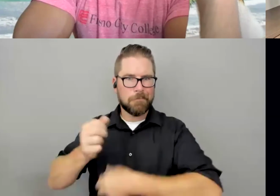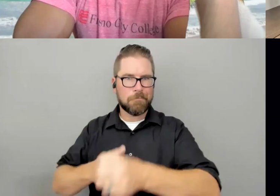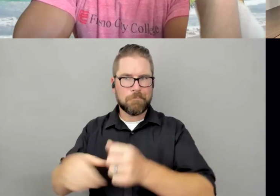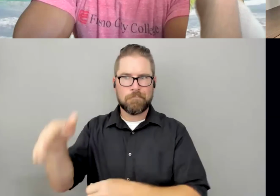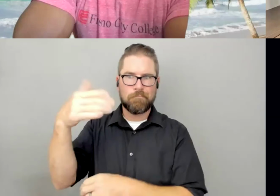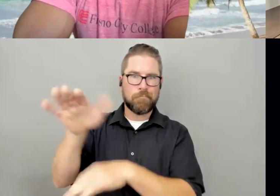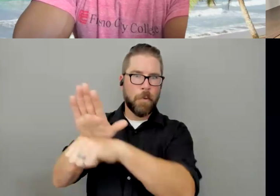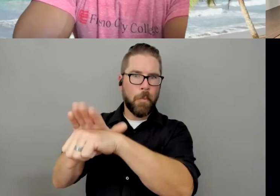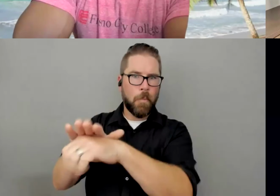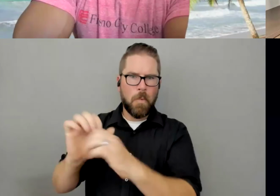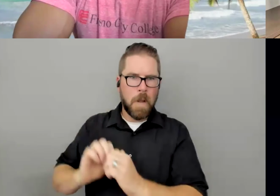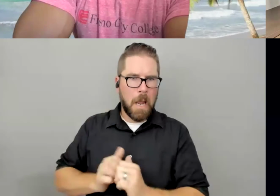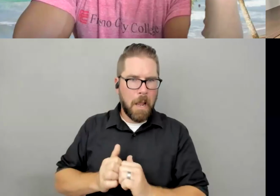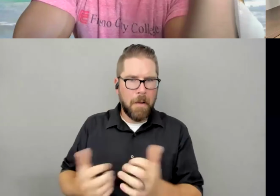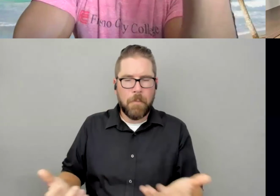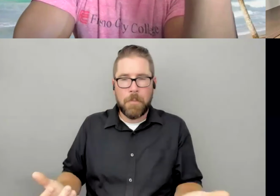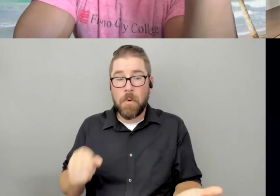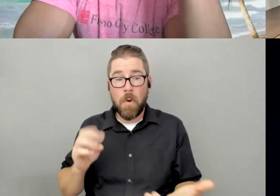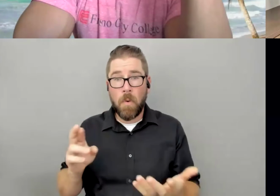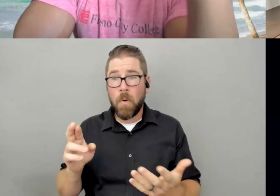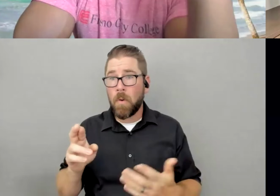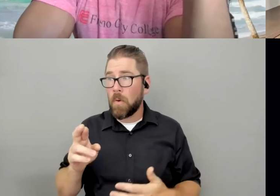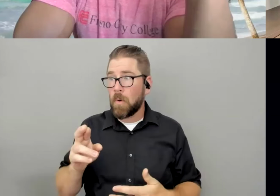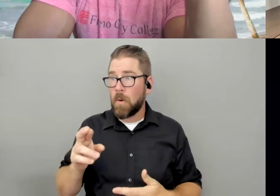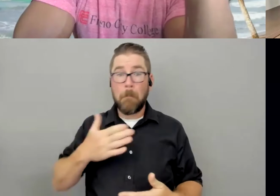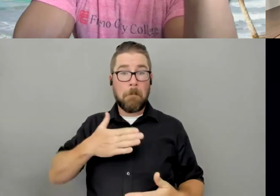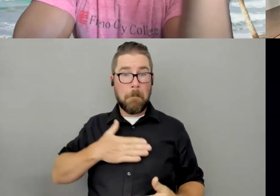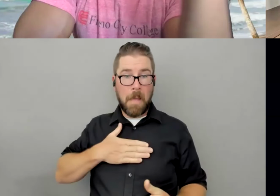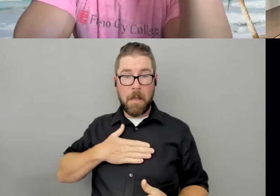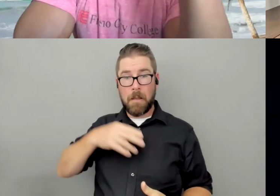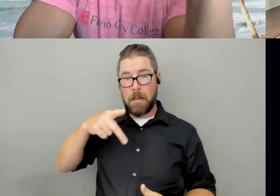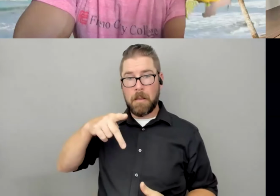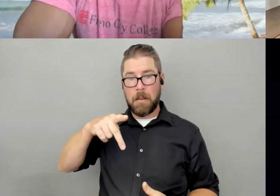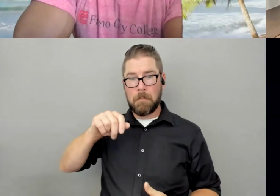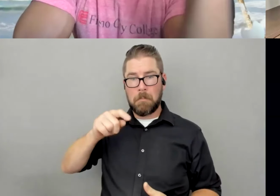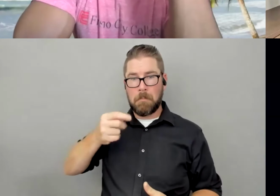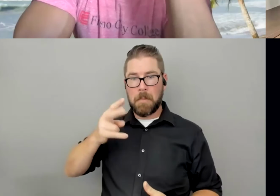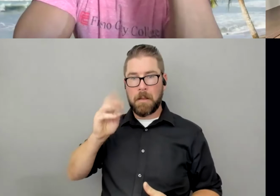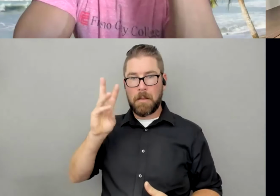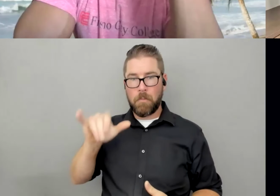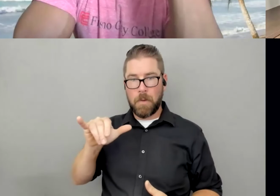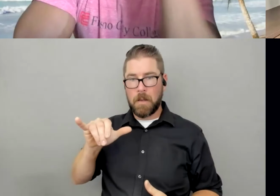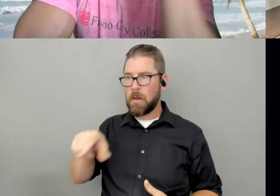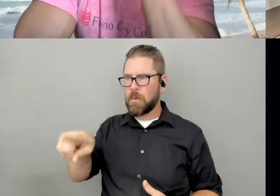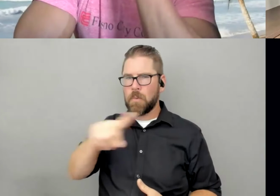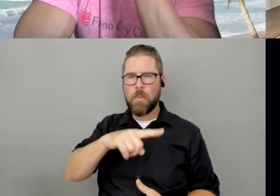lead counselors in my pathway. Then we can update that there. And you can go to that and get that information.